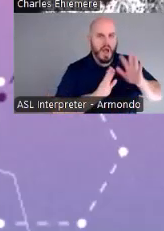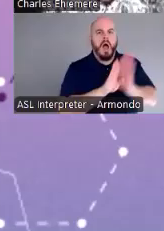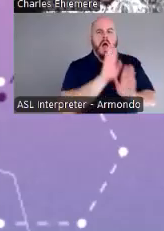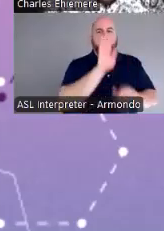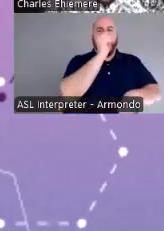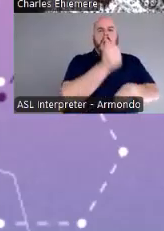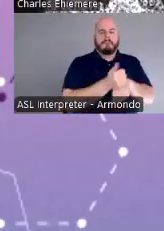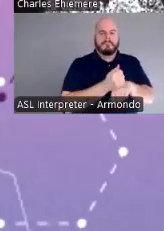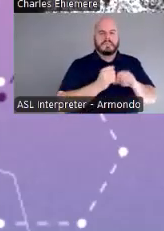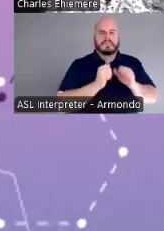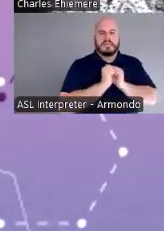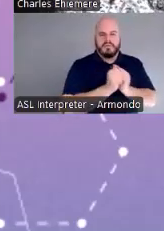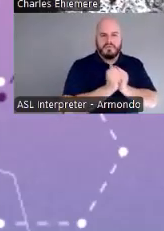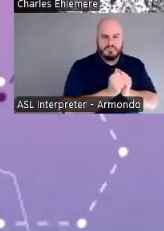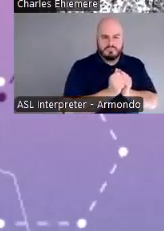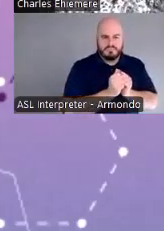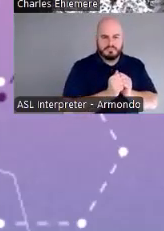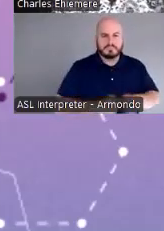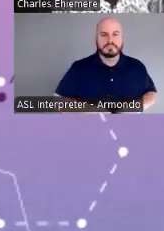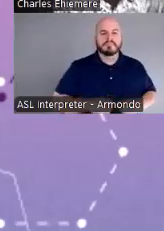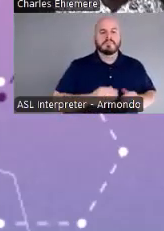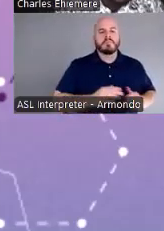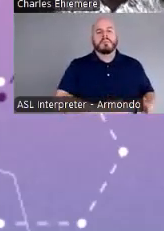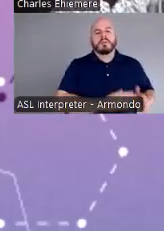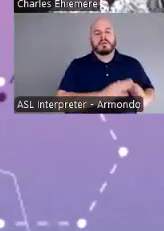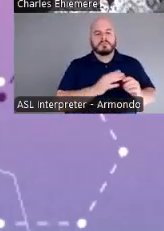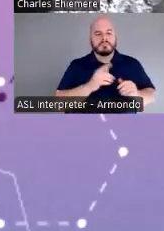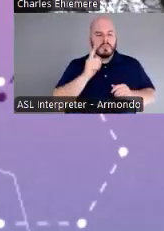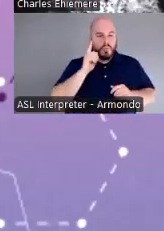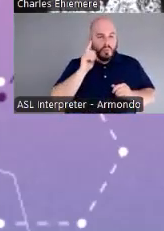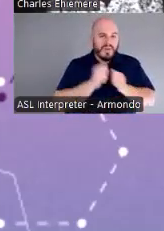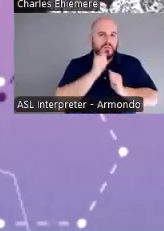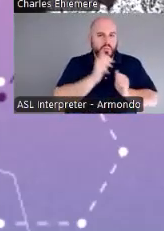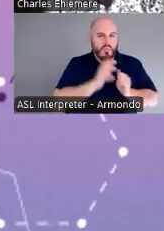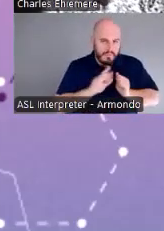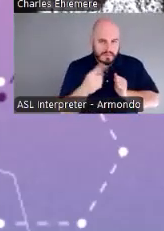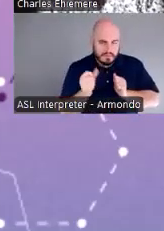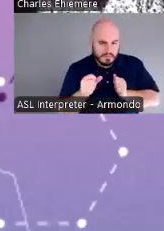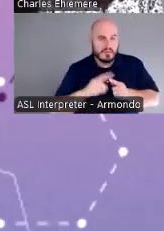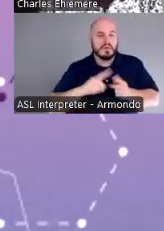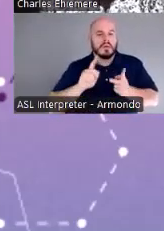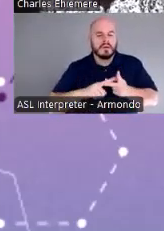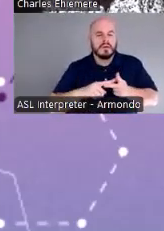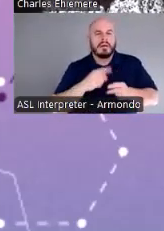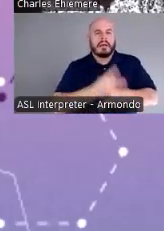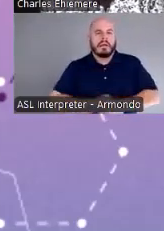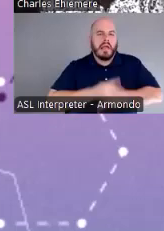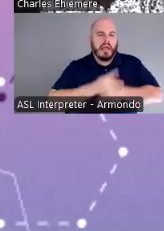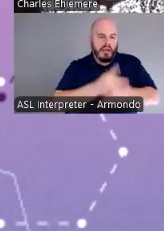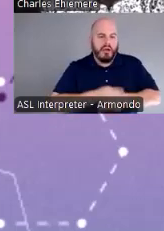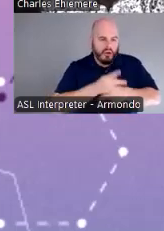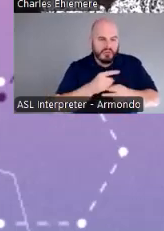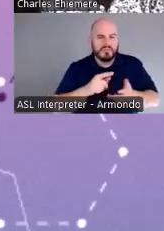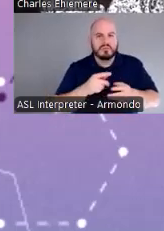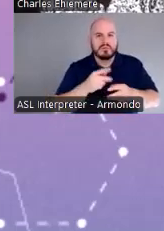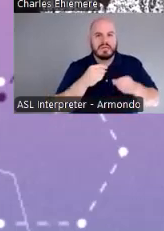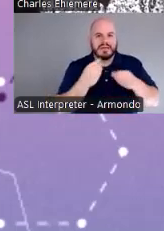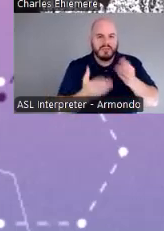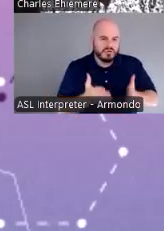the pregnant women, the pregnant women that participated in the process of the development of the [AUDIO OUT]